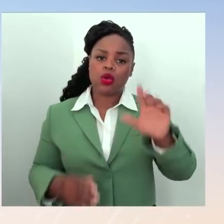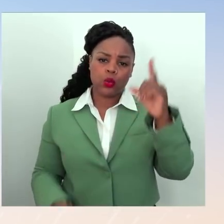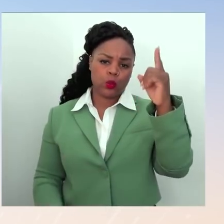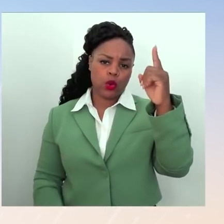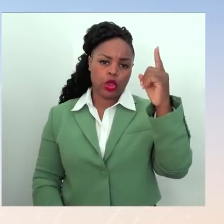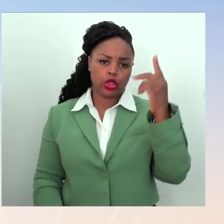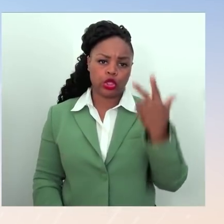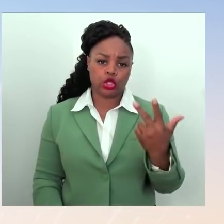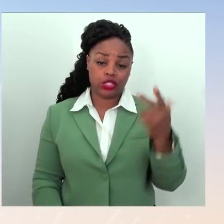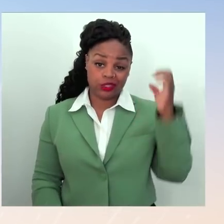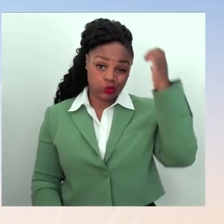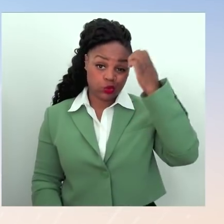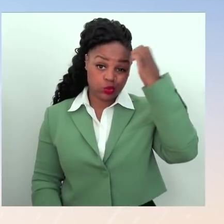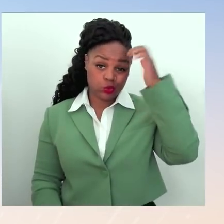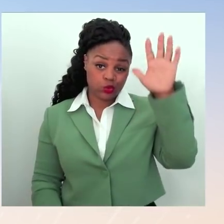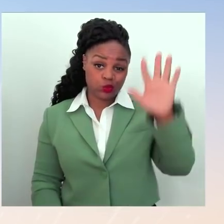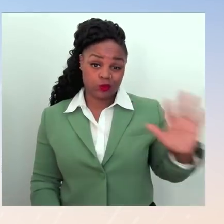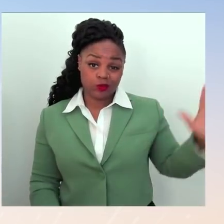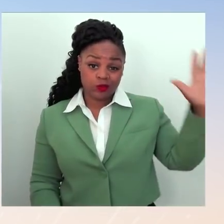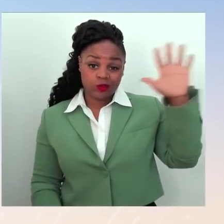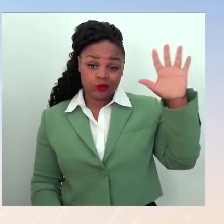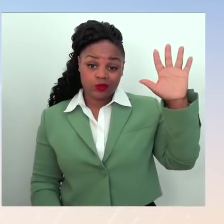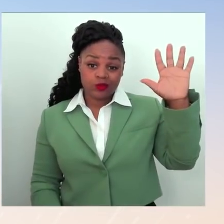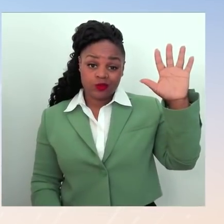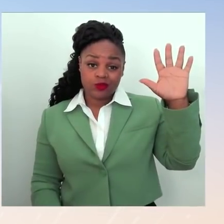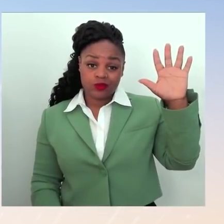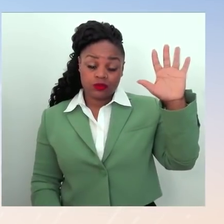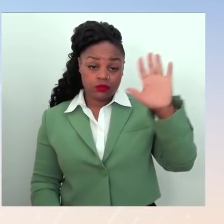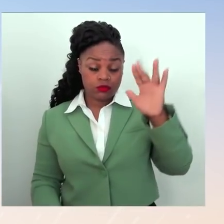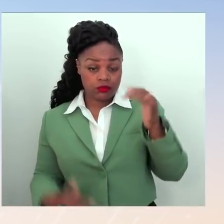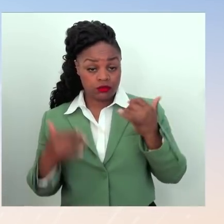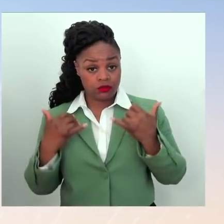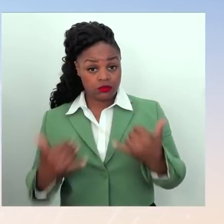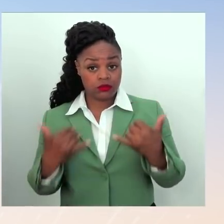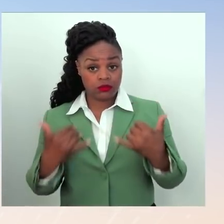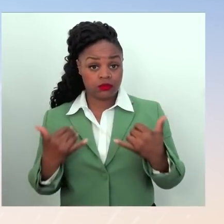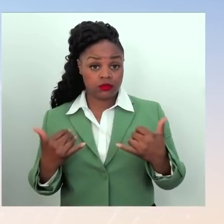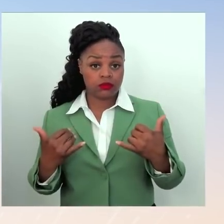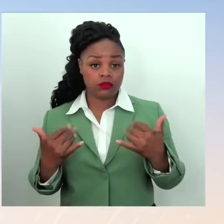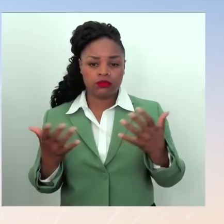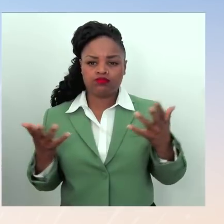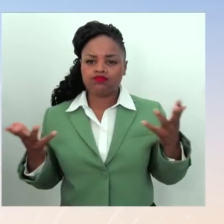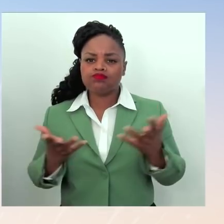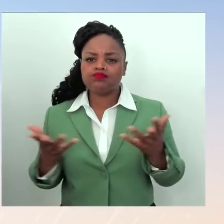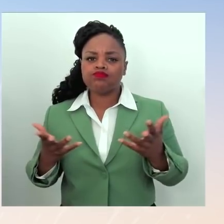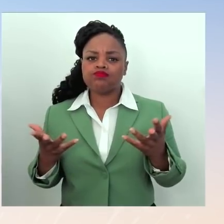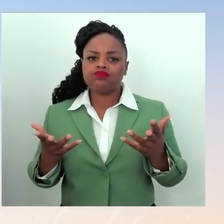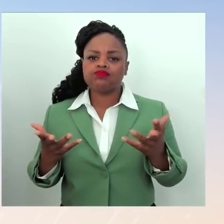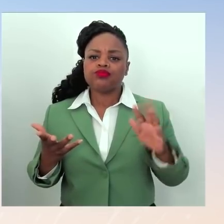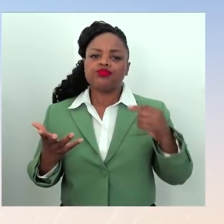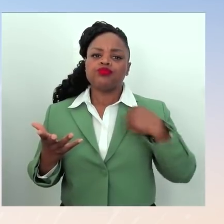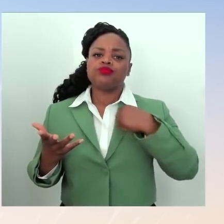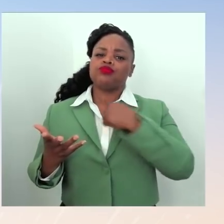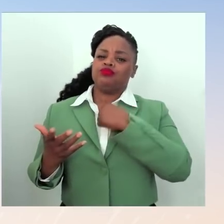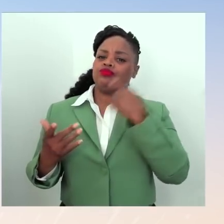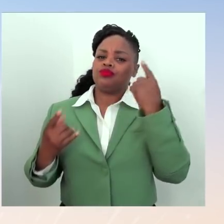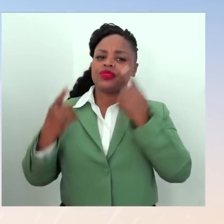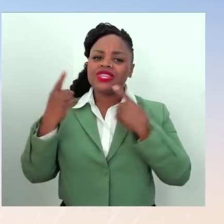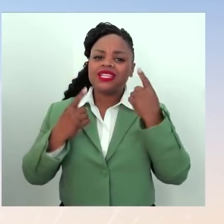is back to 2021, not that long ago. But just to give you a point of comparison: The amount that the United States